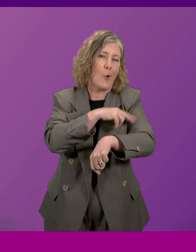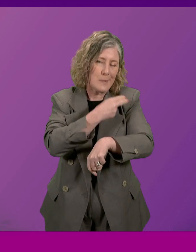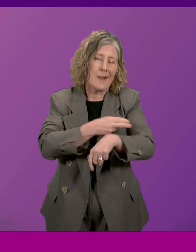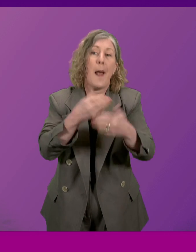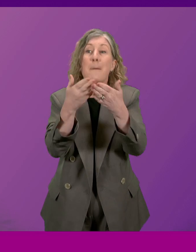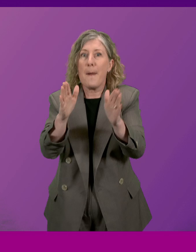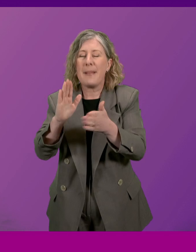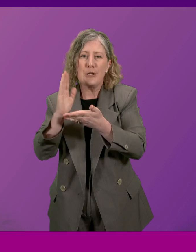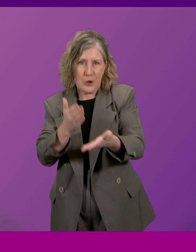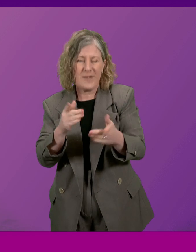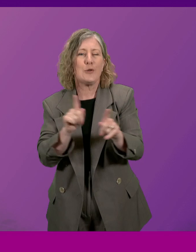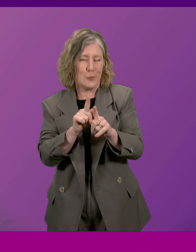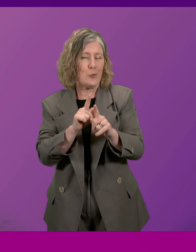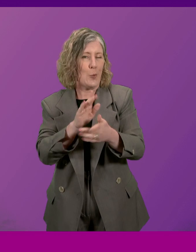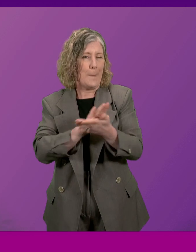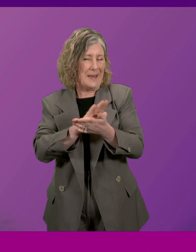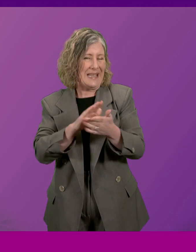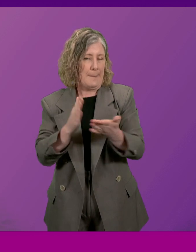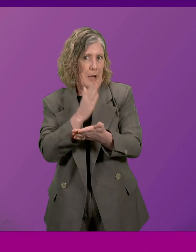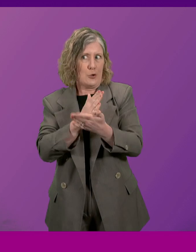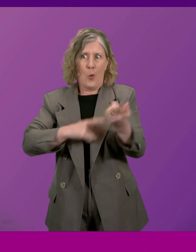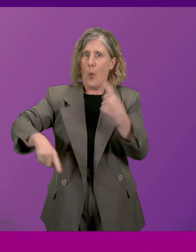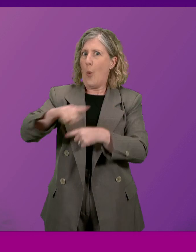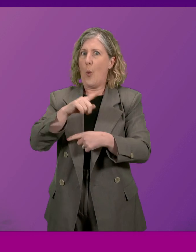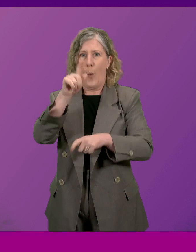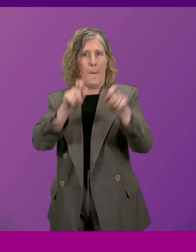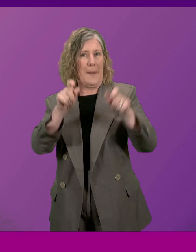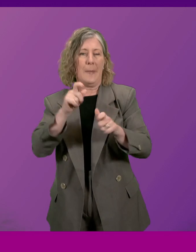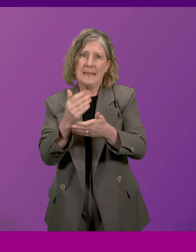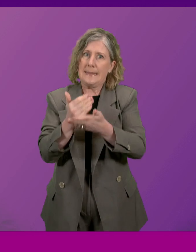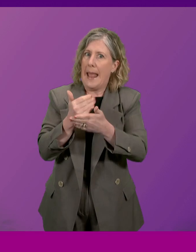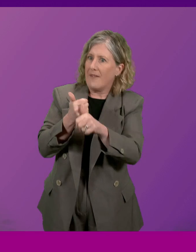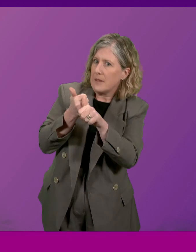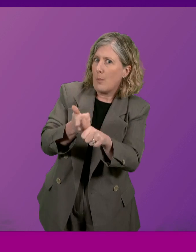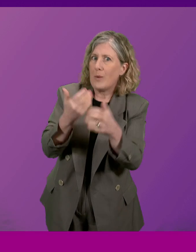who will be working hard to keep everybody safe and supported during the Christmas break.